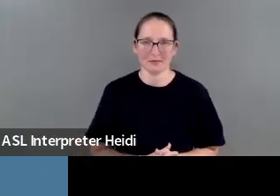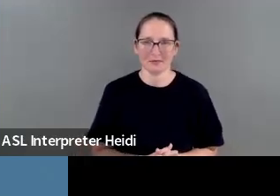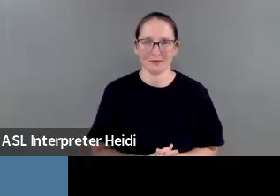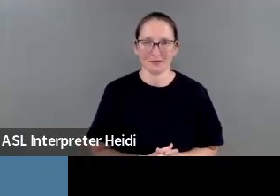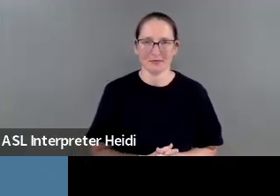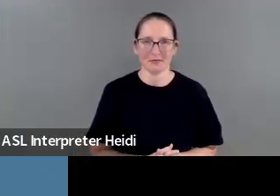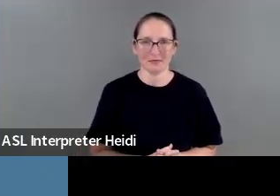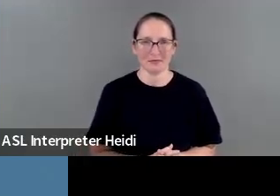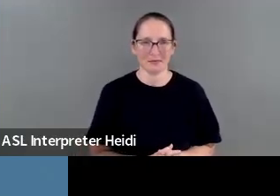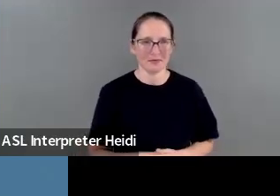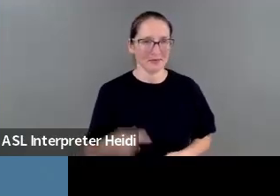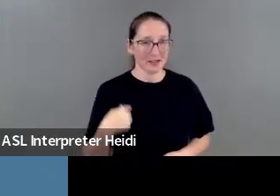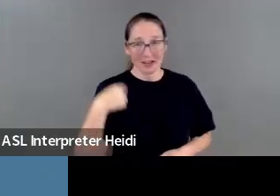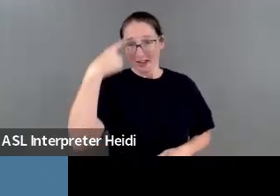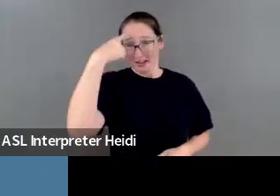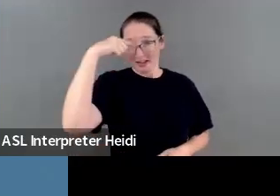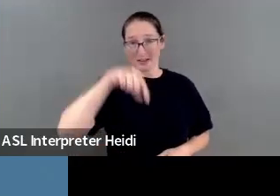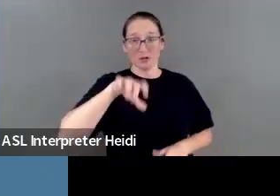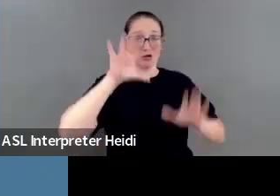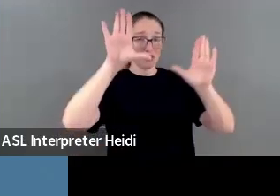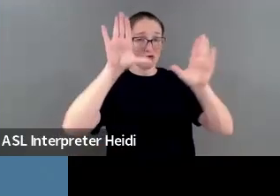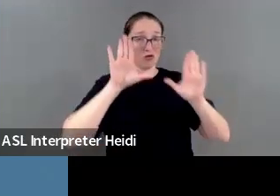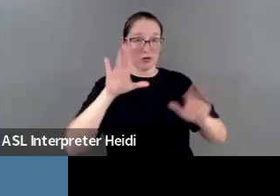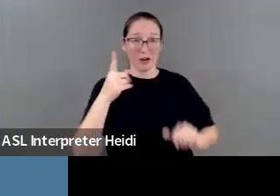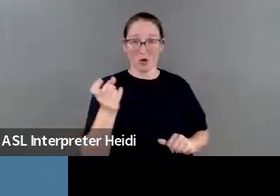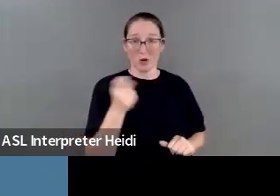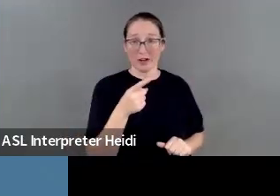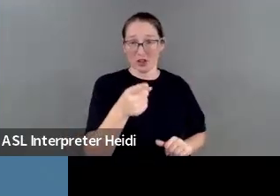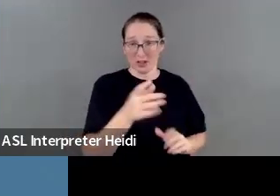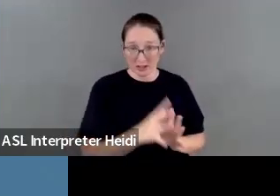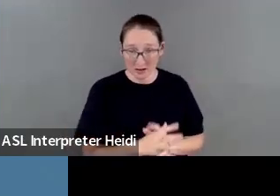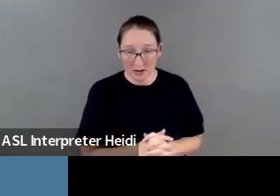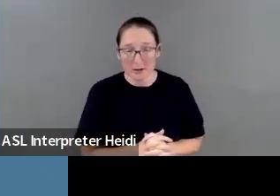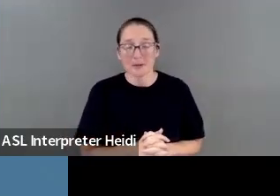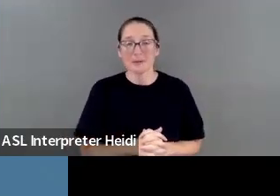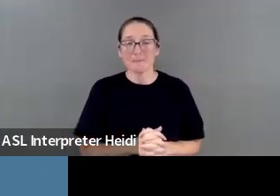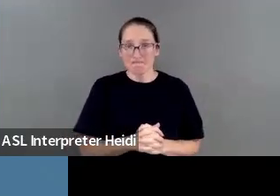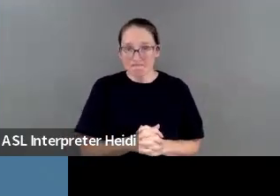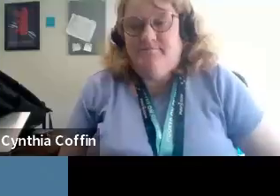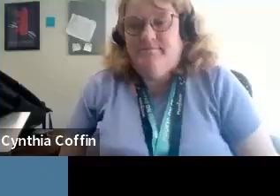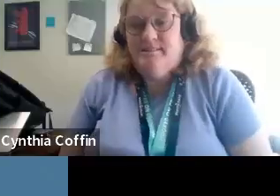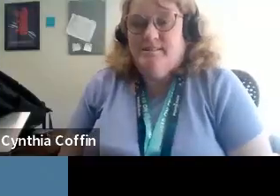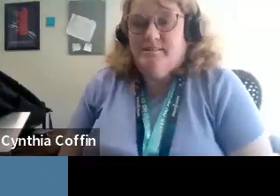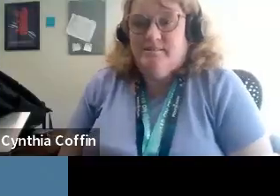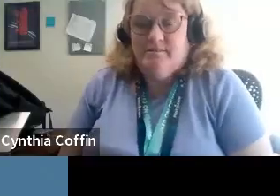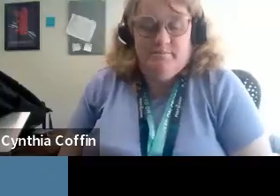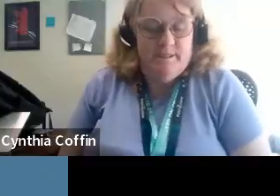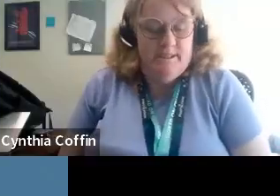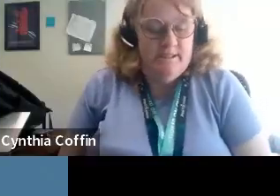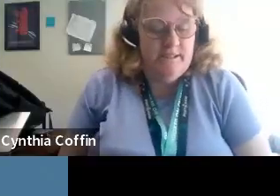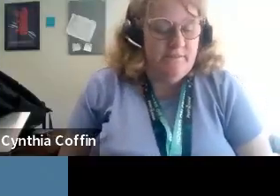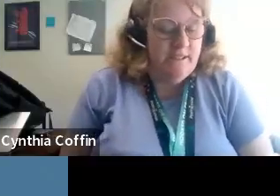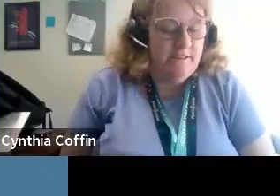supporting people with disabilities is really important, so I am looking forward to talking about this more today with you and